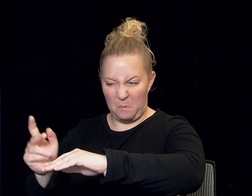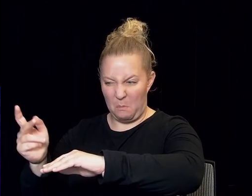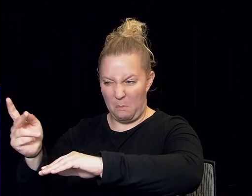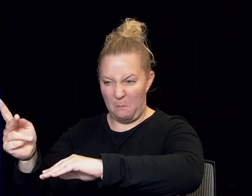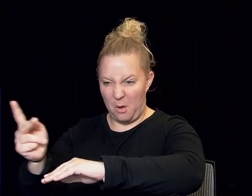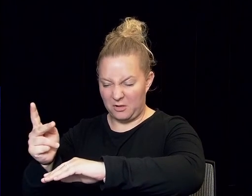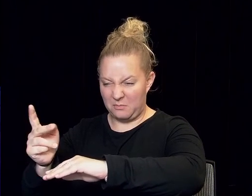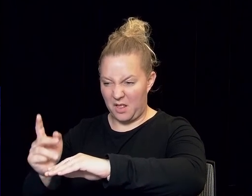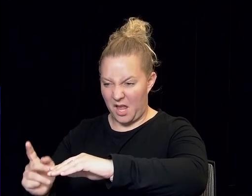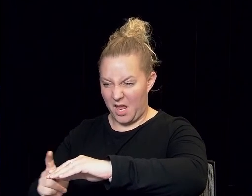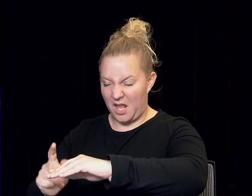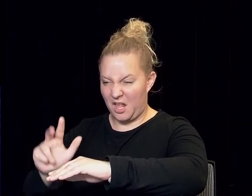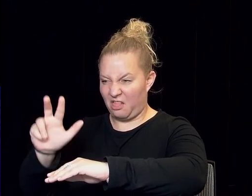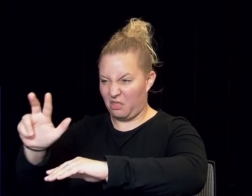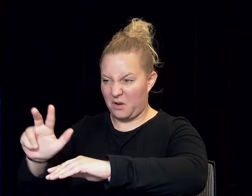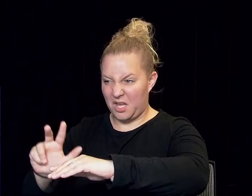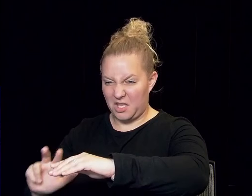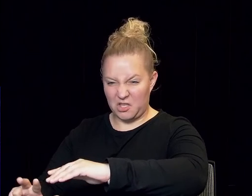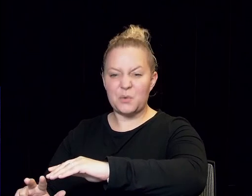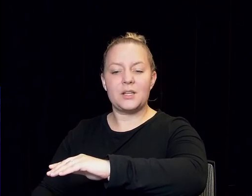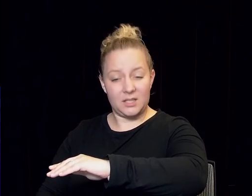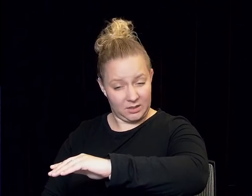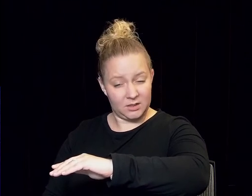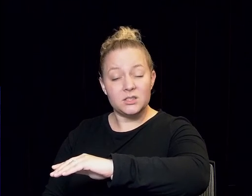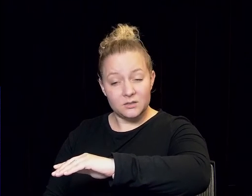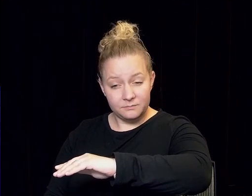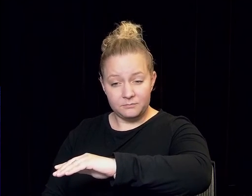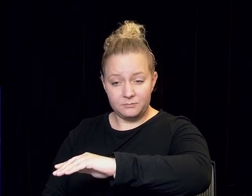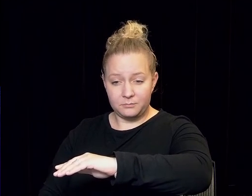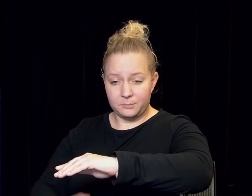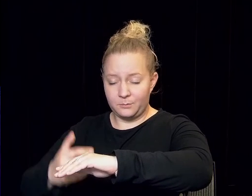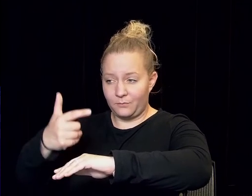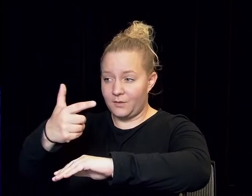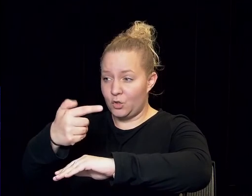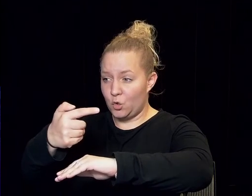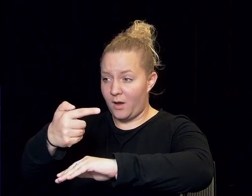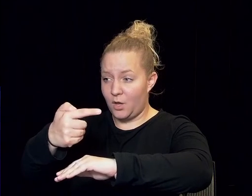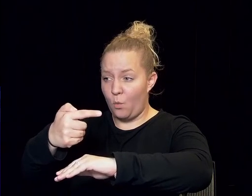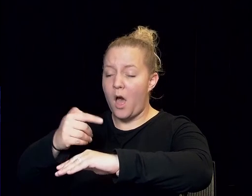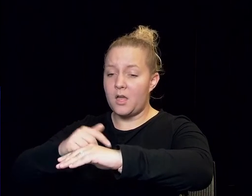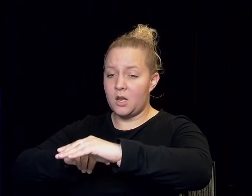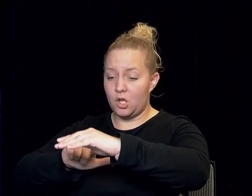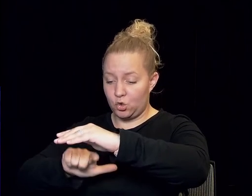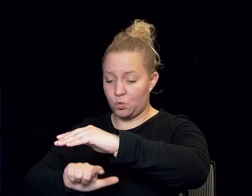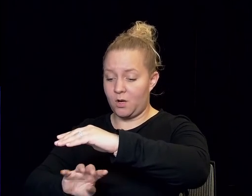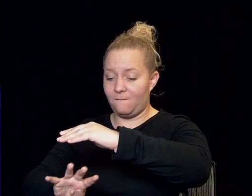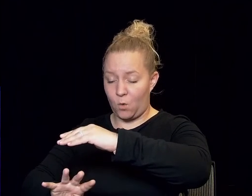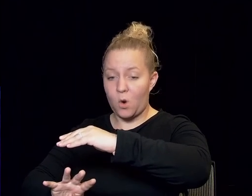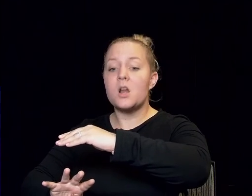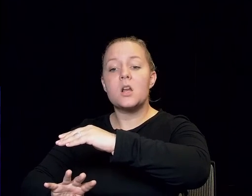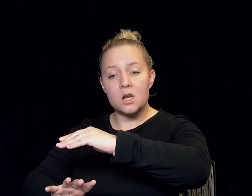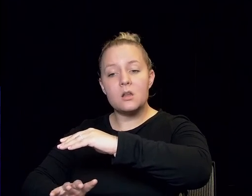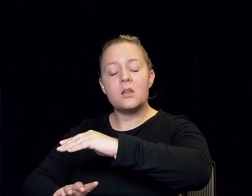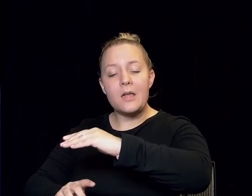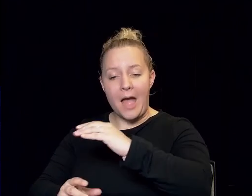the 8 by 3. So, I have 21/24. So then, when I add these two things together,